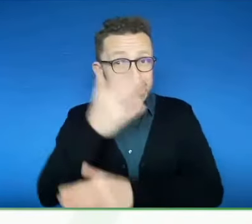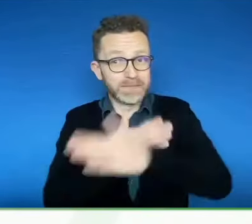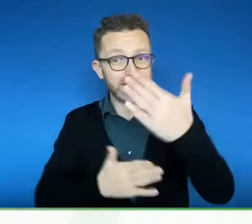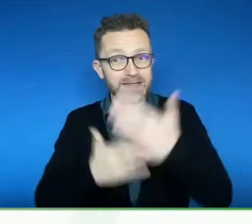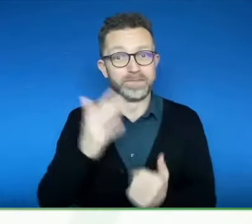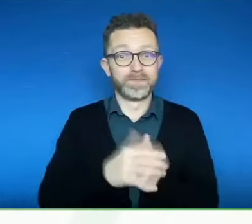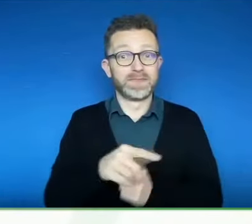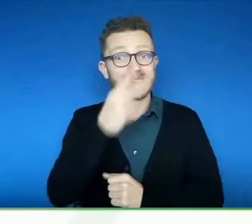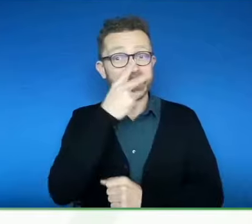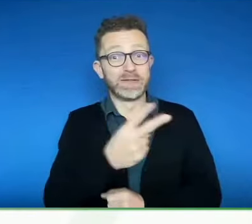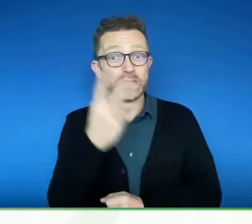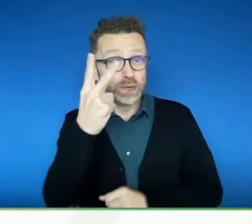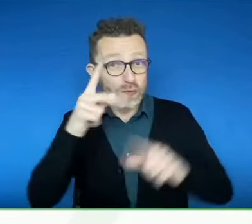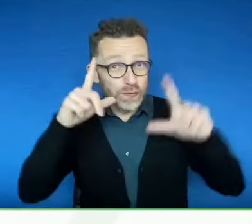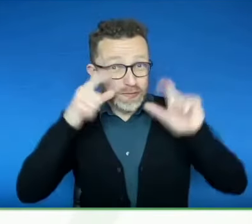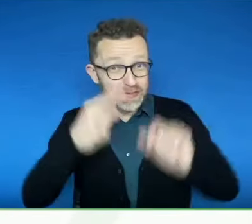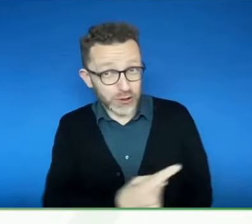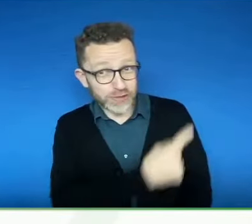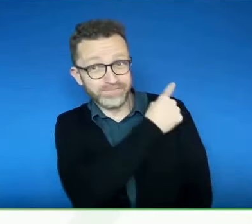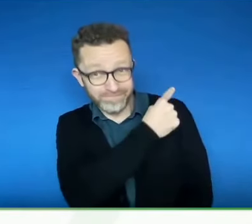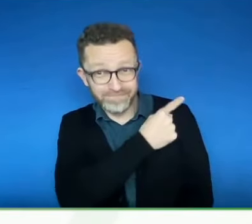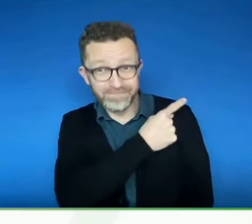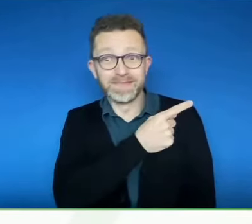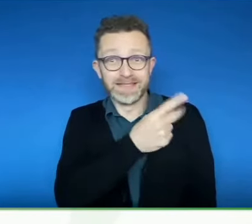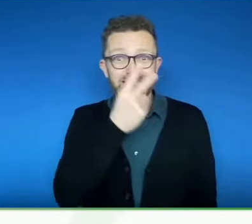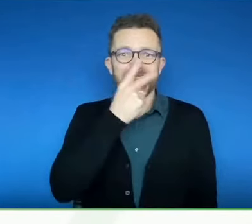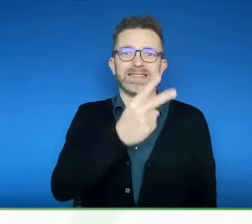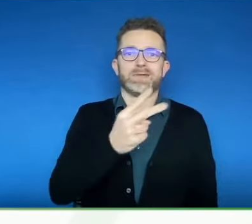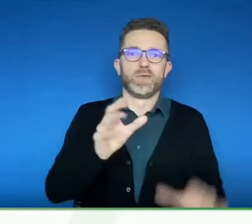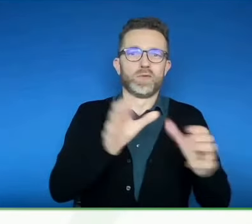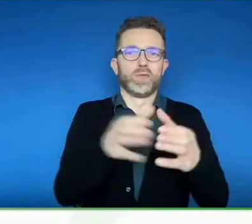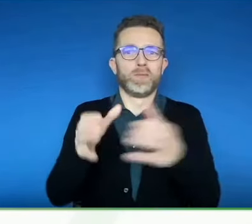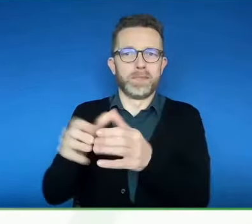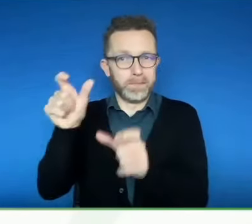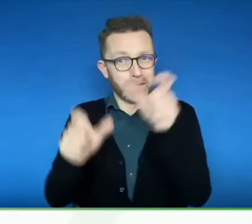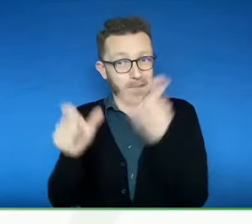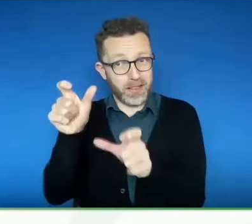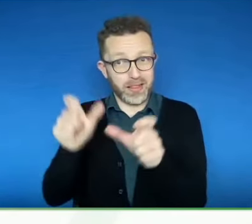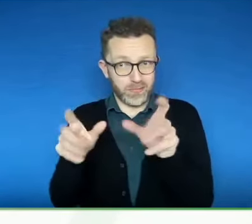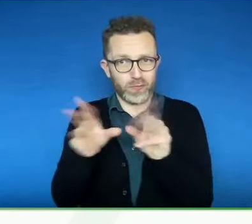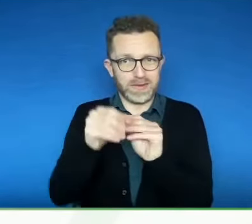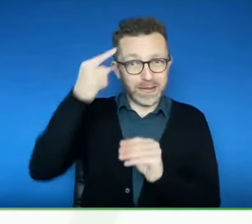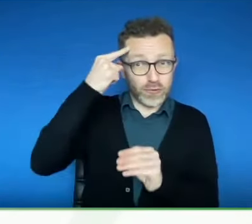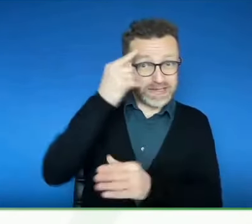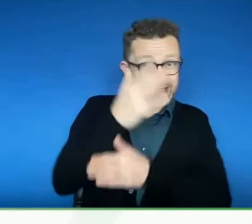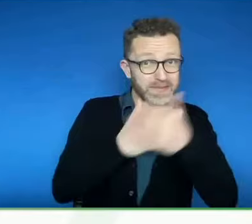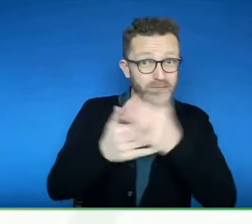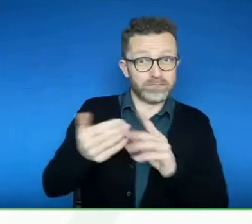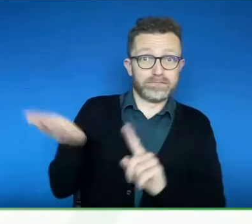the next picture is the a meeting that we hold, so today in Brazil we